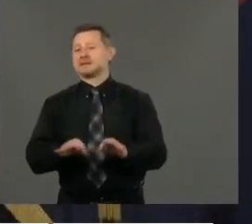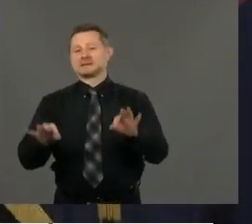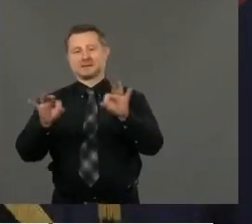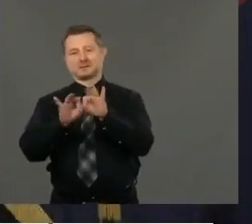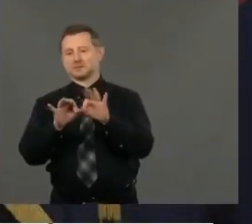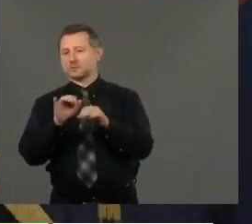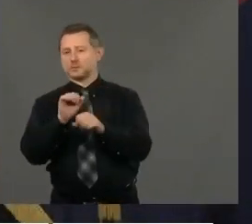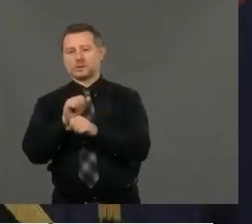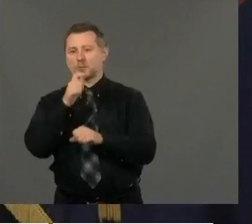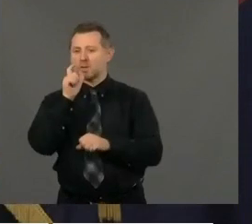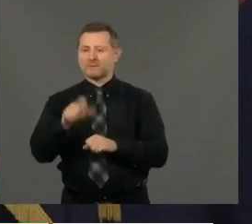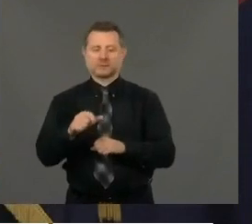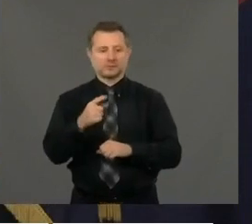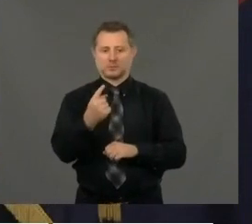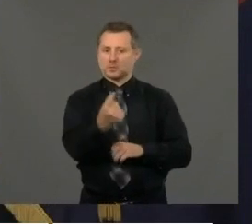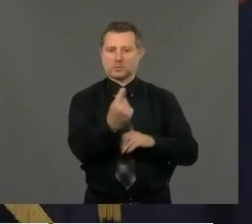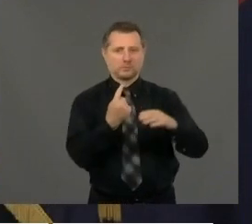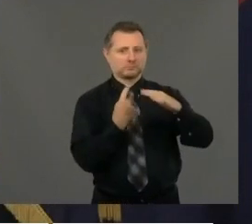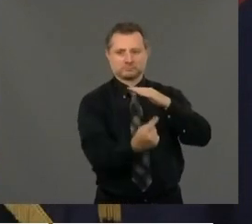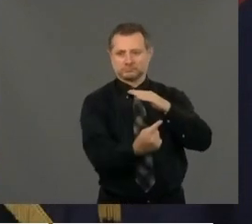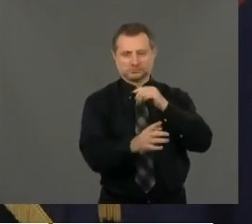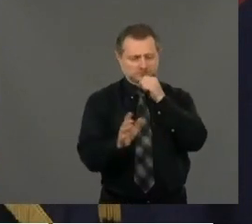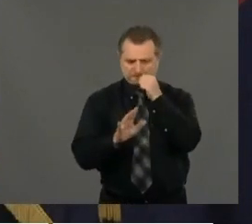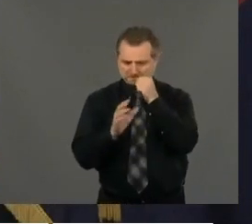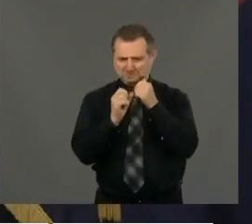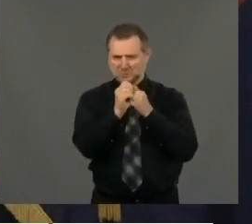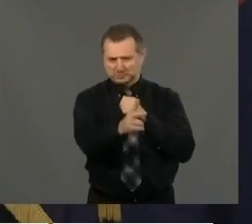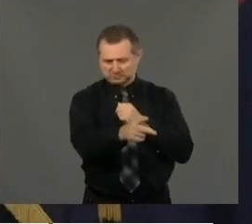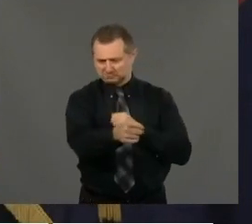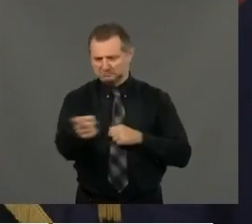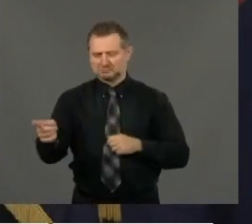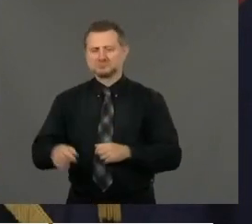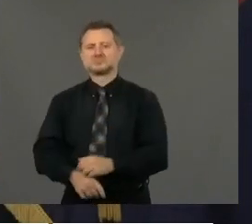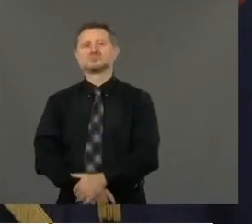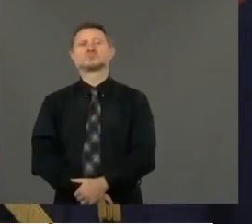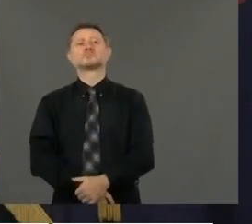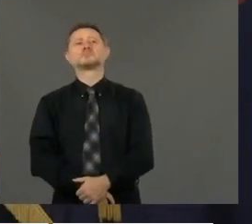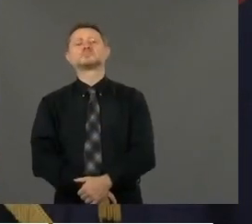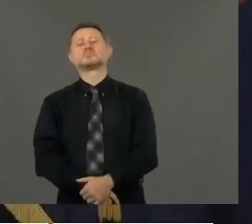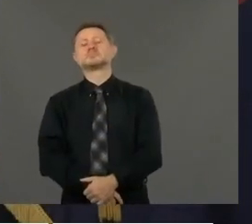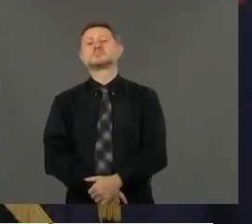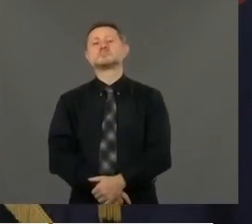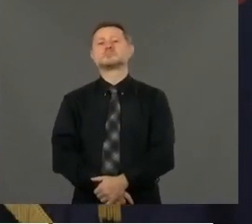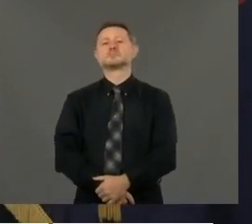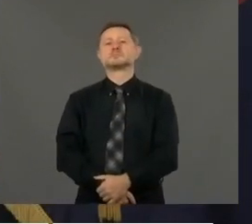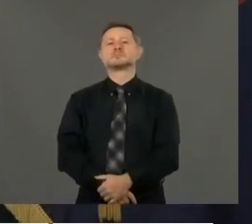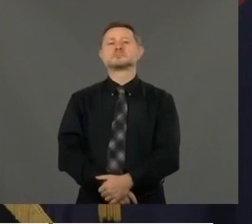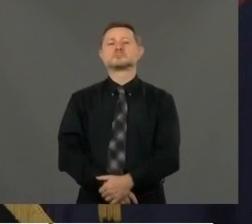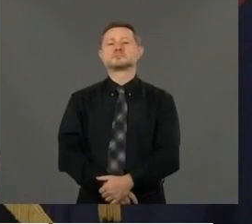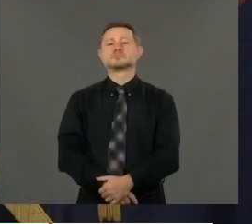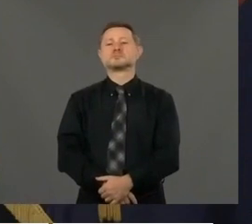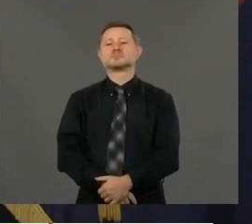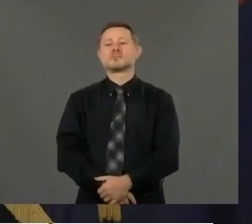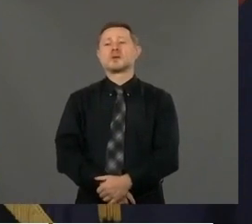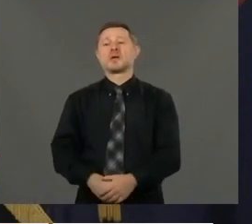TRAVEL TO OTHER STATES. YOU WENT TO ONE OF THE STATES? NO, ESSENTIAL WORKERS DON'T